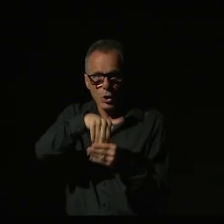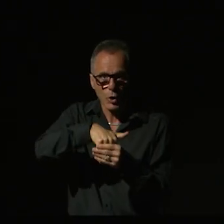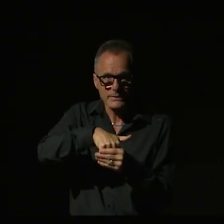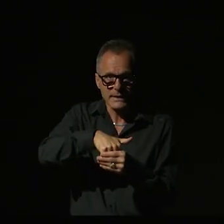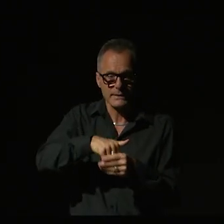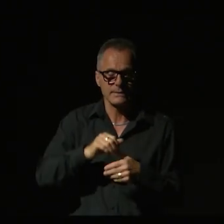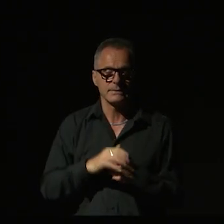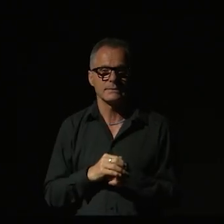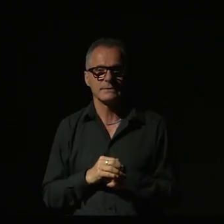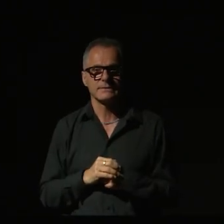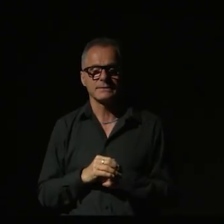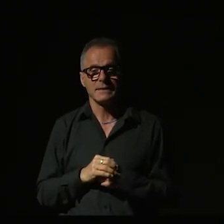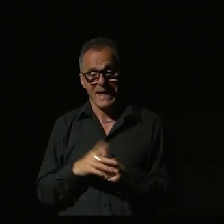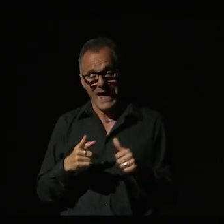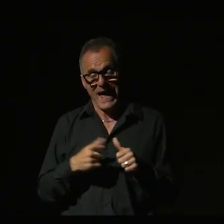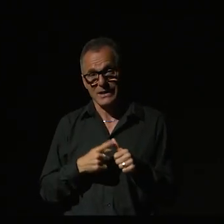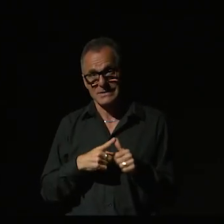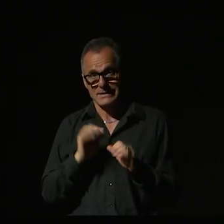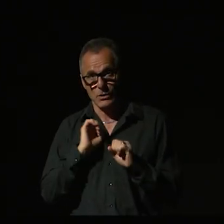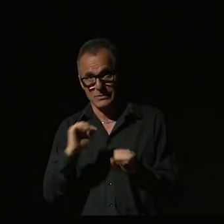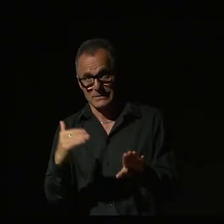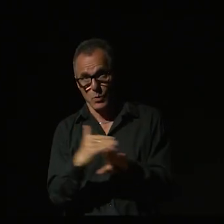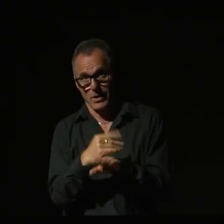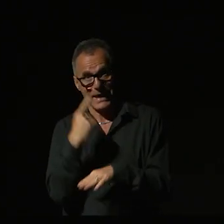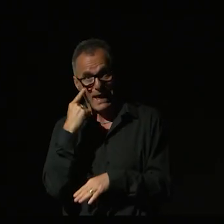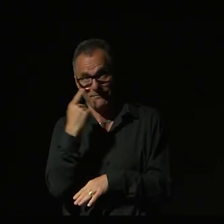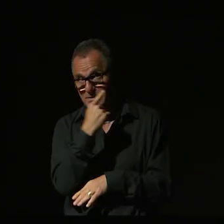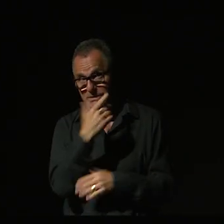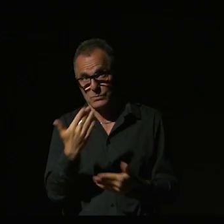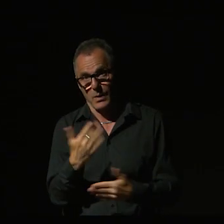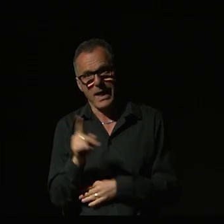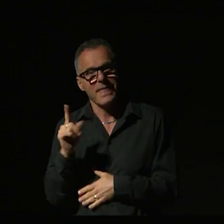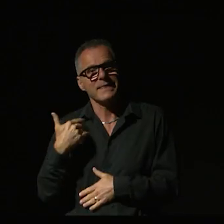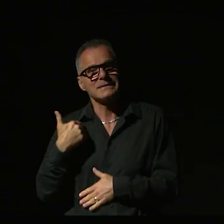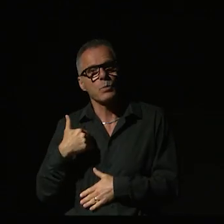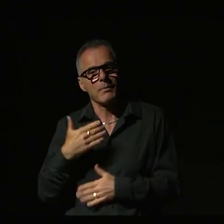Agostino's hand is most evident in the scenes of the 'Woman born off by sea god',